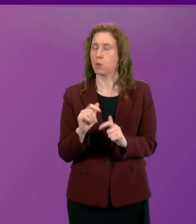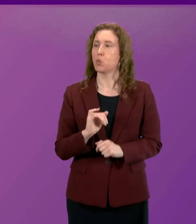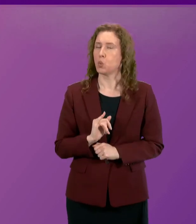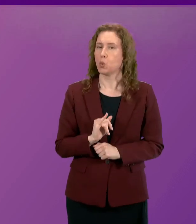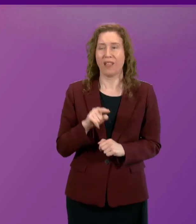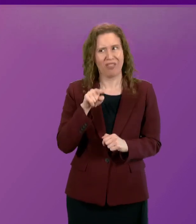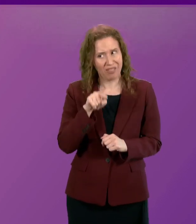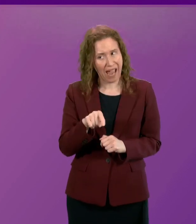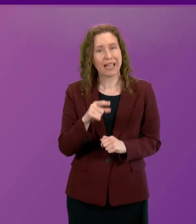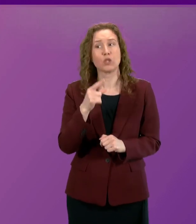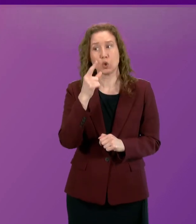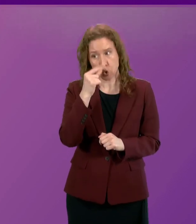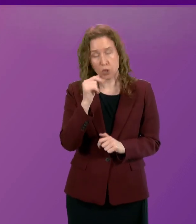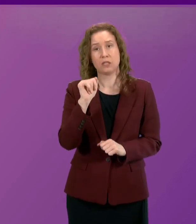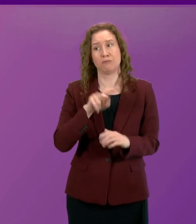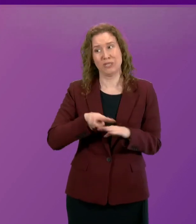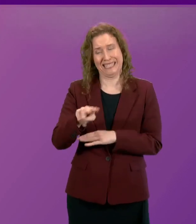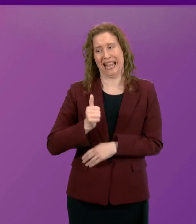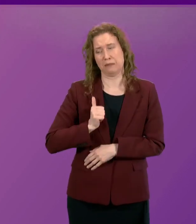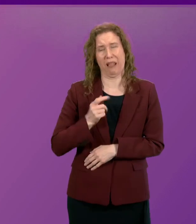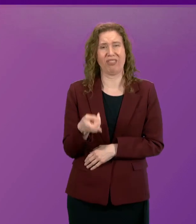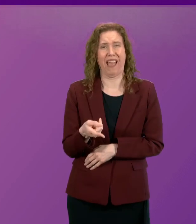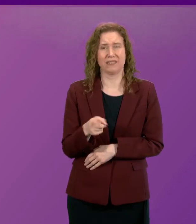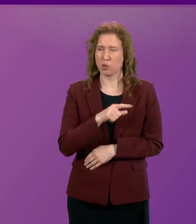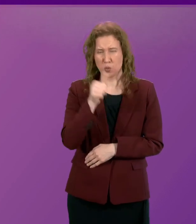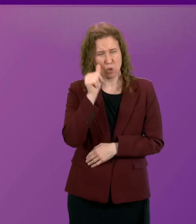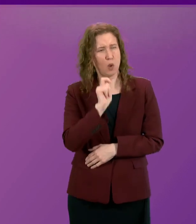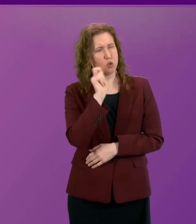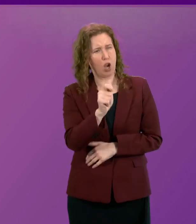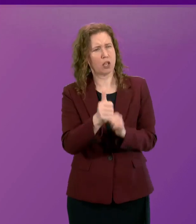That could reasonably have been predicted, given the increase in employer national insurance